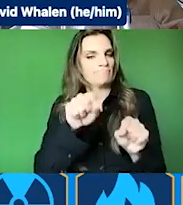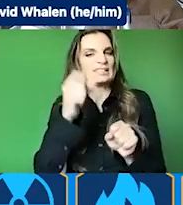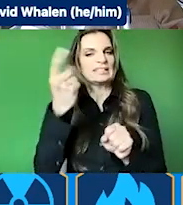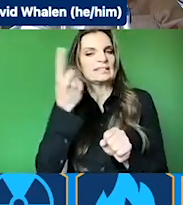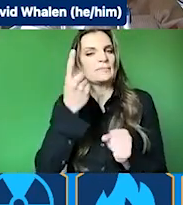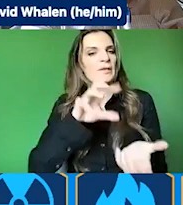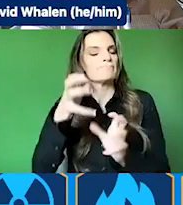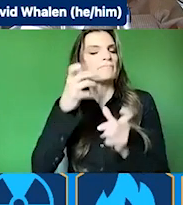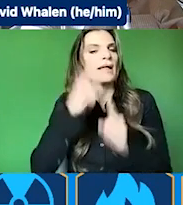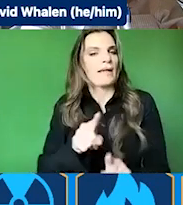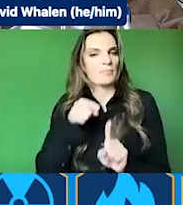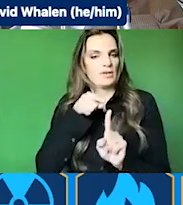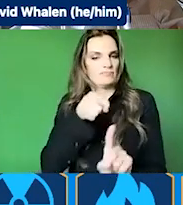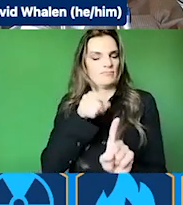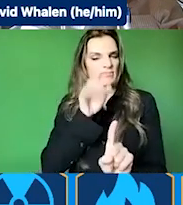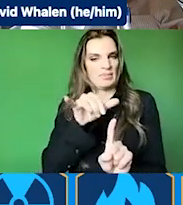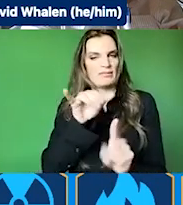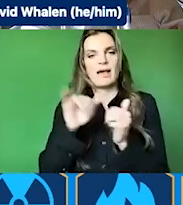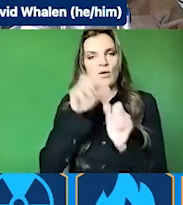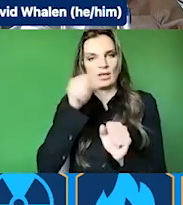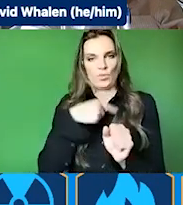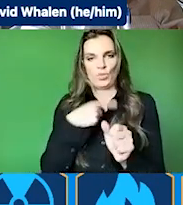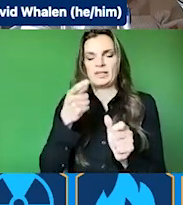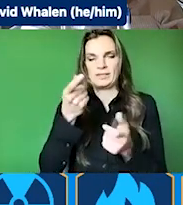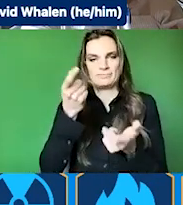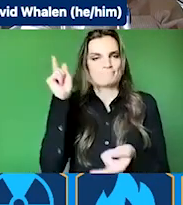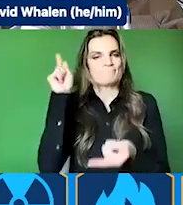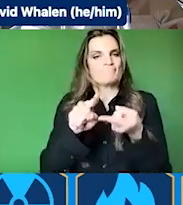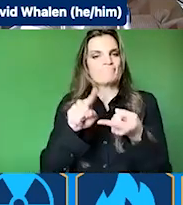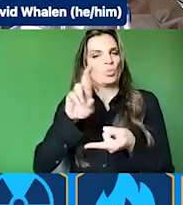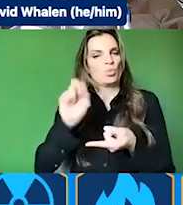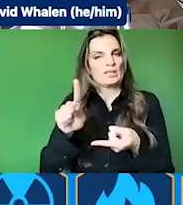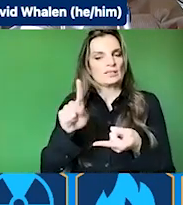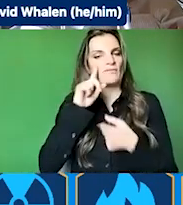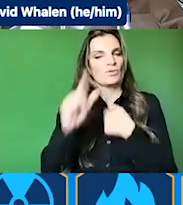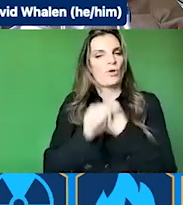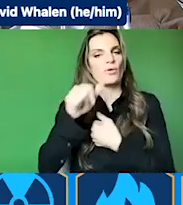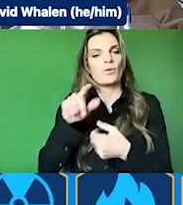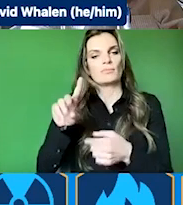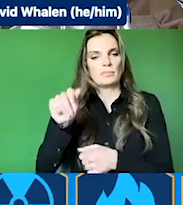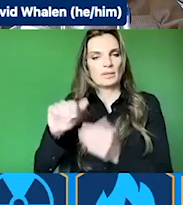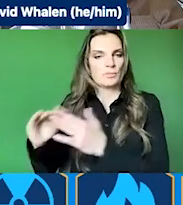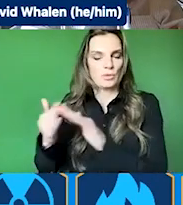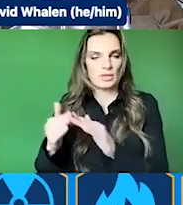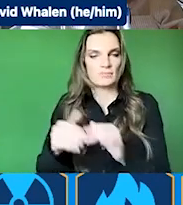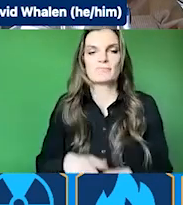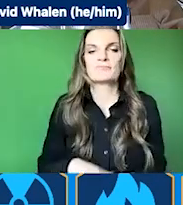informal triage. And then developing, monitoring and tracking systems. So Laura had